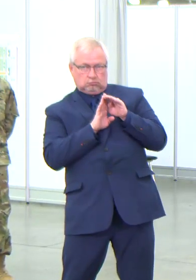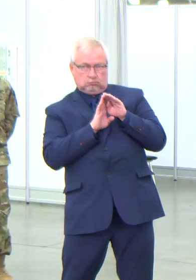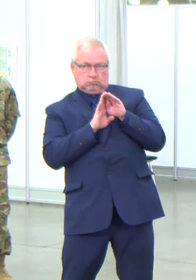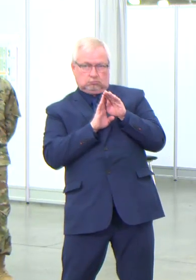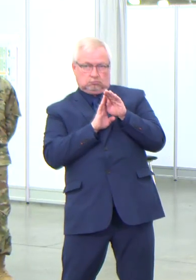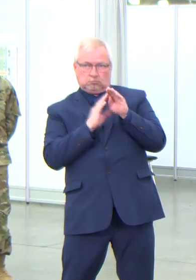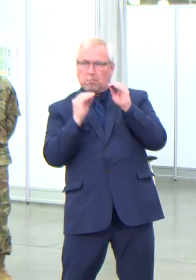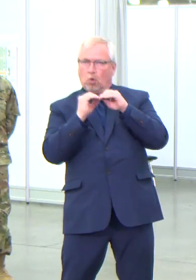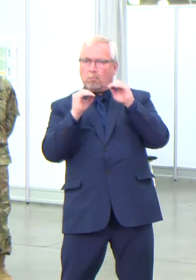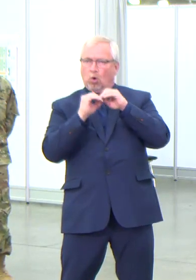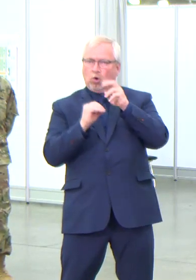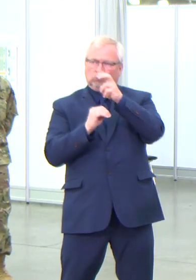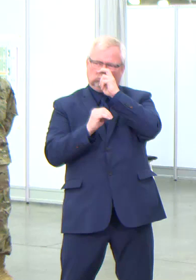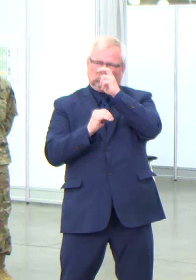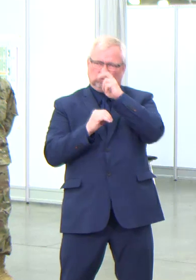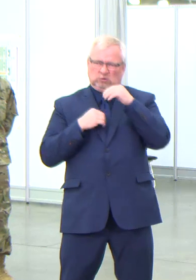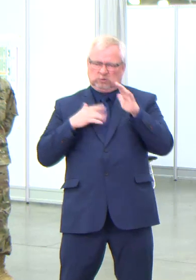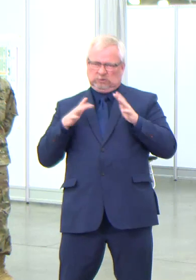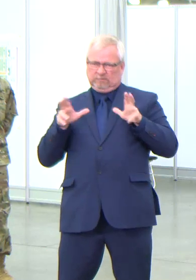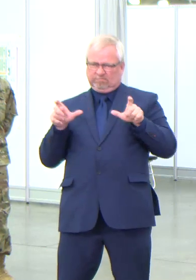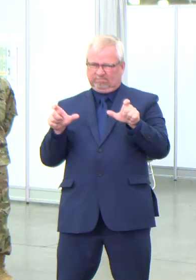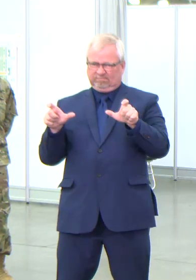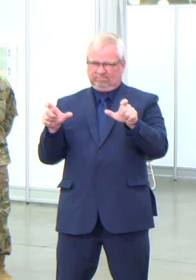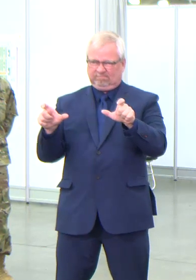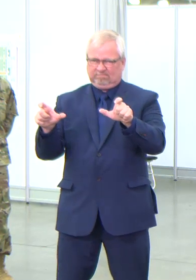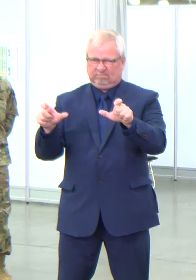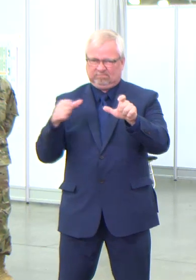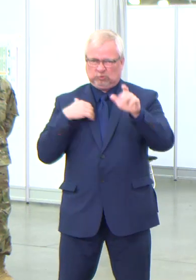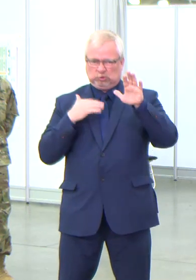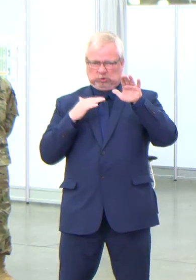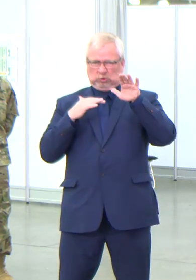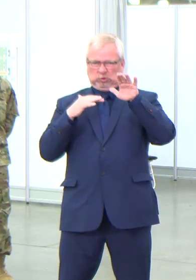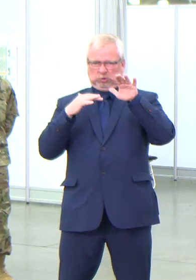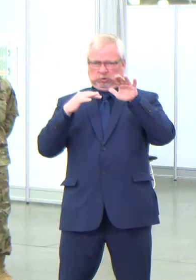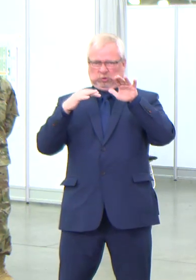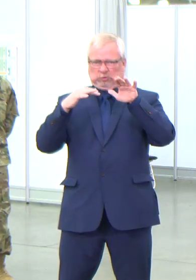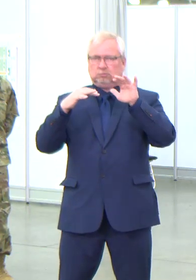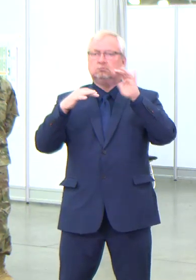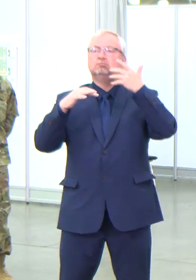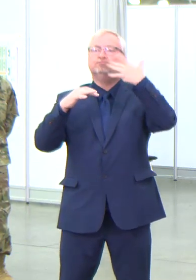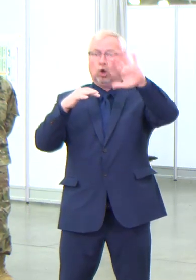this step and then that step and then the next step and then the next step. I think we'll ease back into things. It won't be